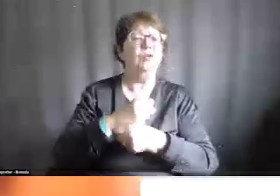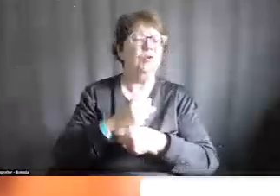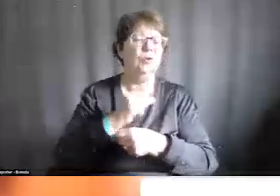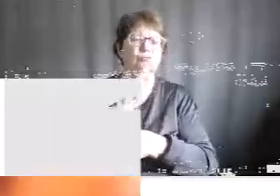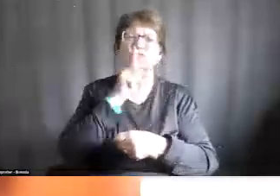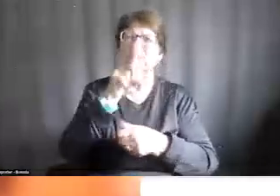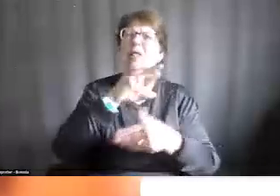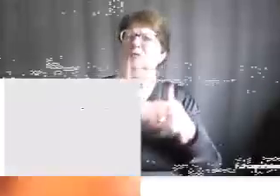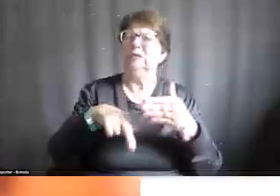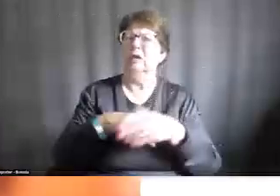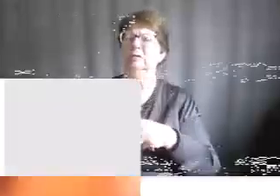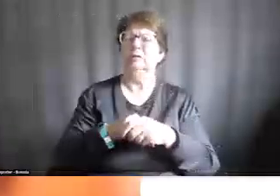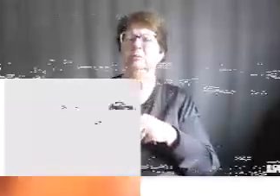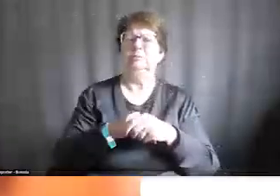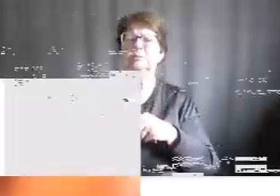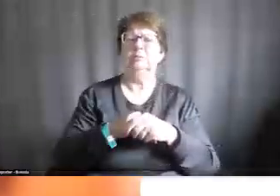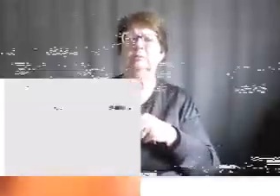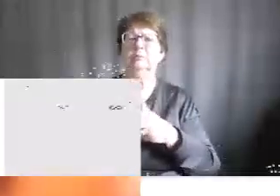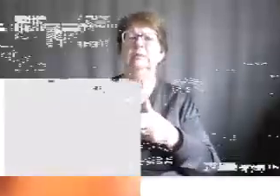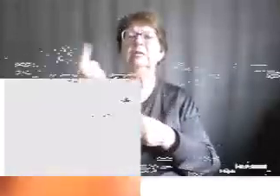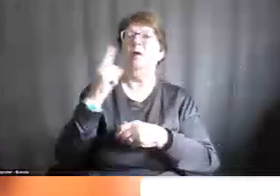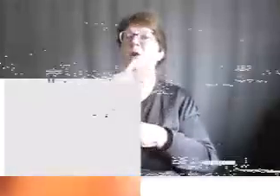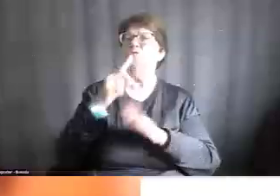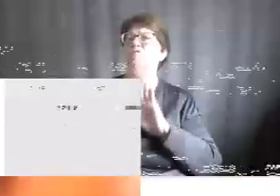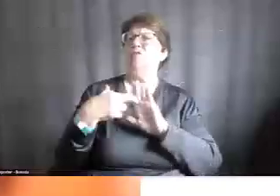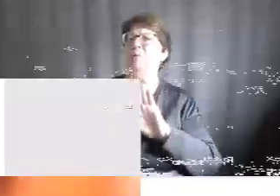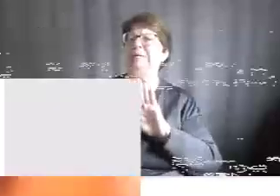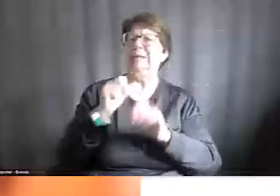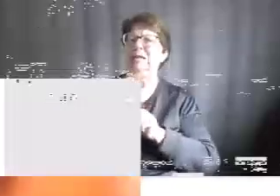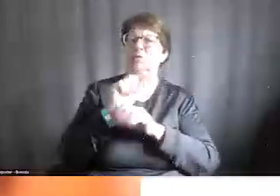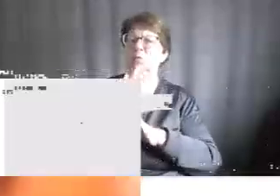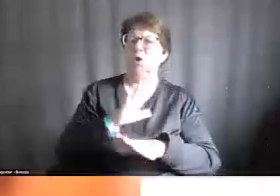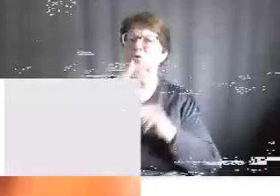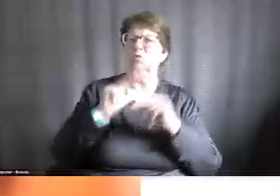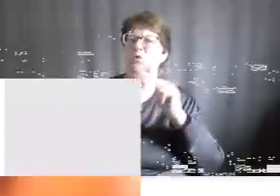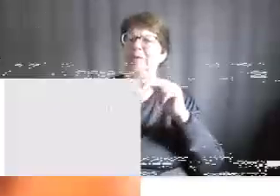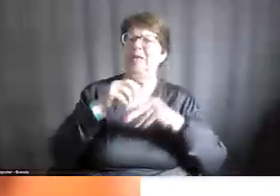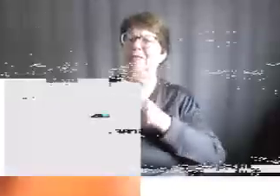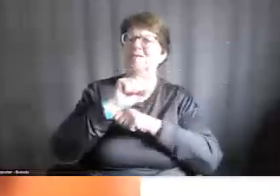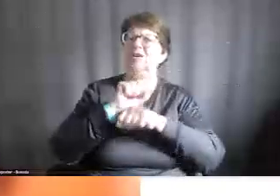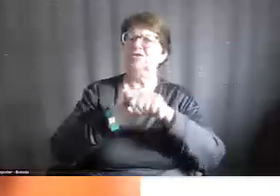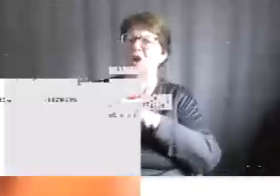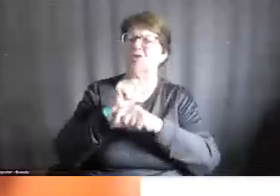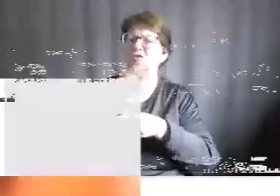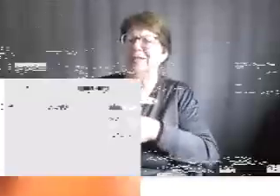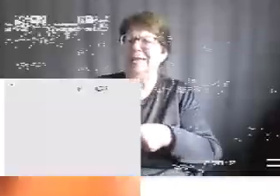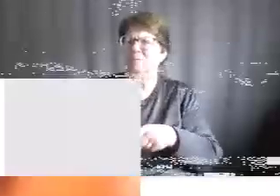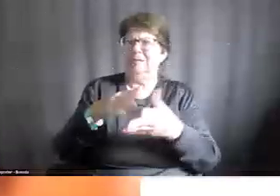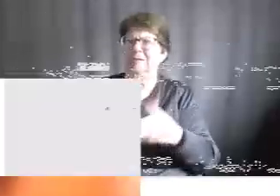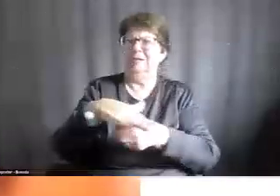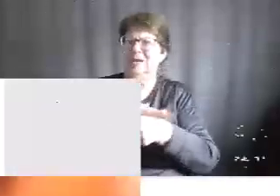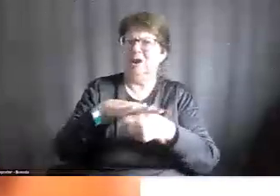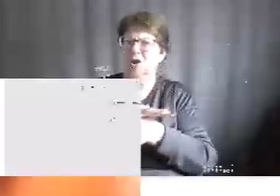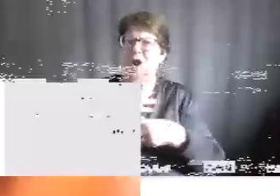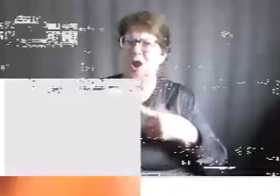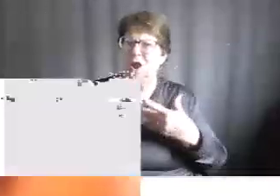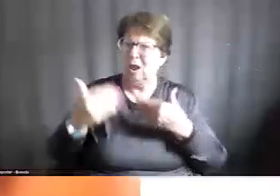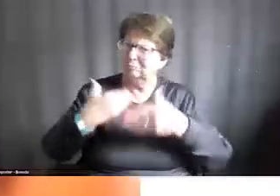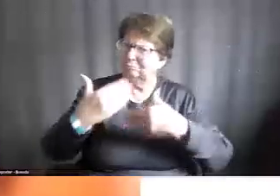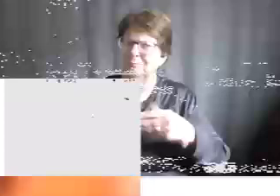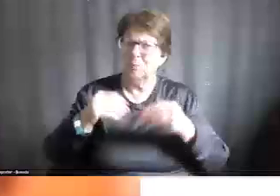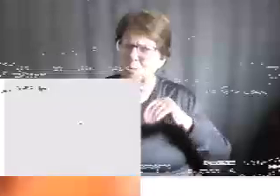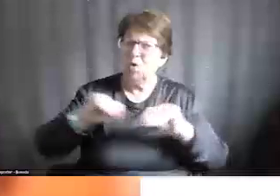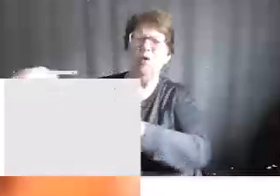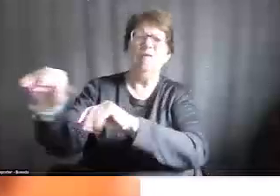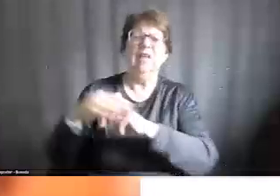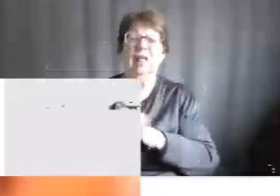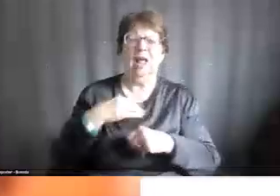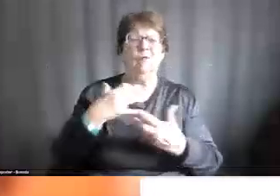Boardroom: As someone who represents workers who build the infrastructure that keeps the region moving, I want to emphasize how important it is to keep this progress going.